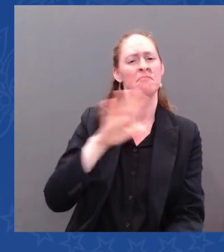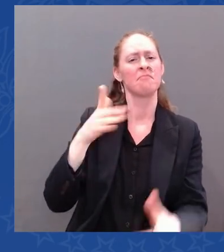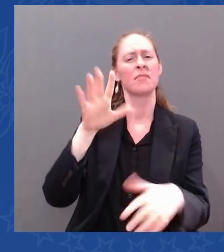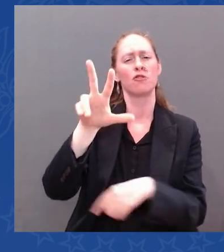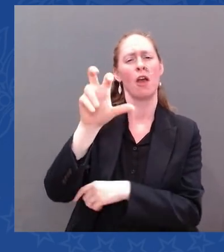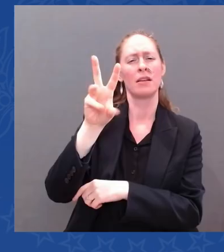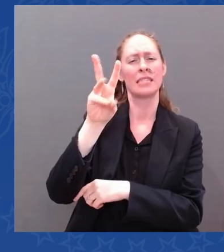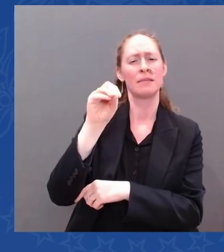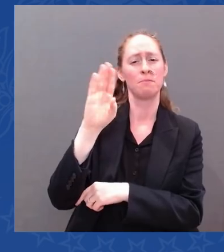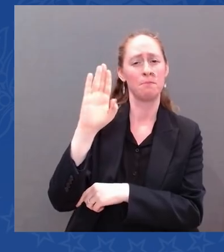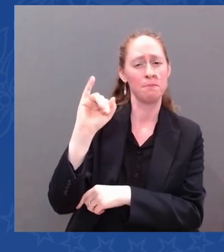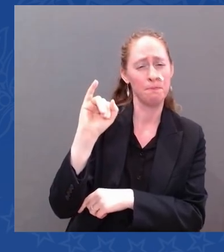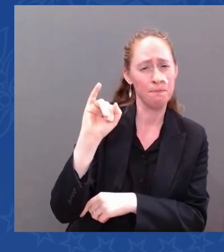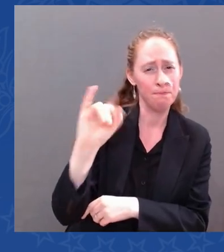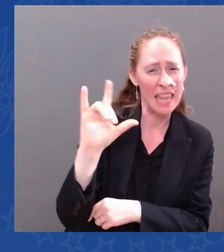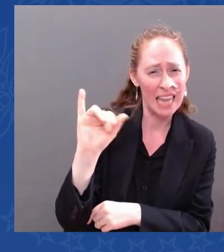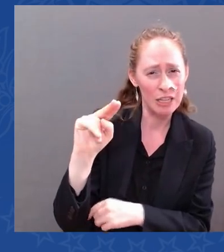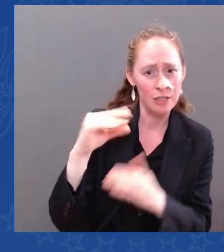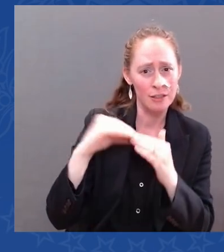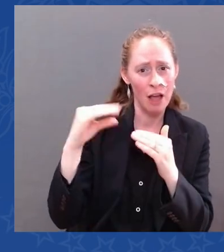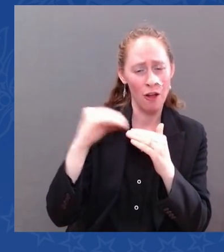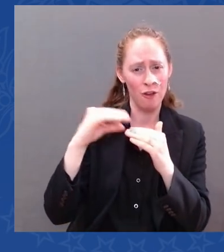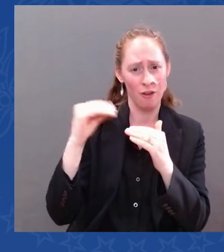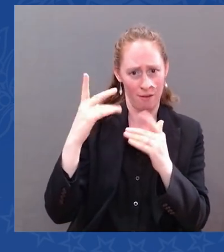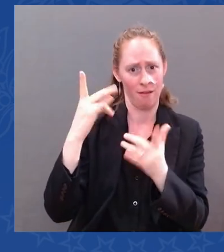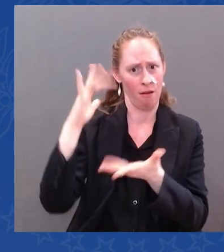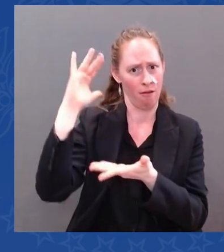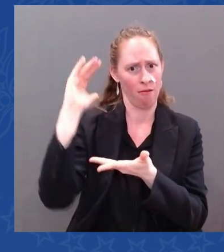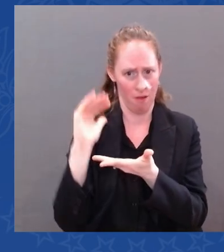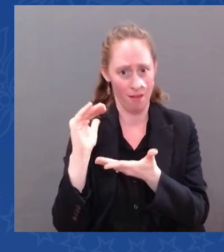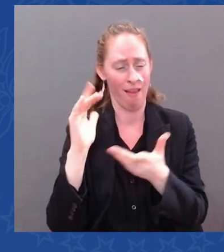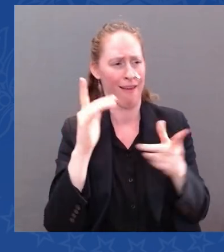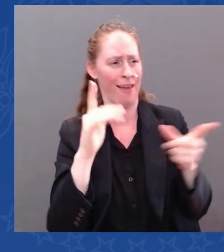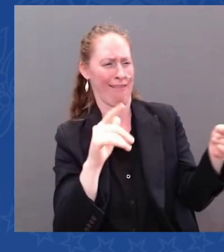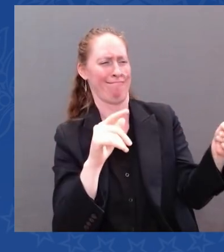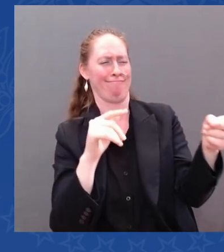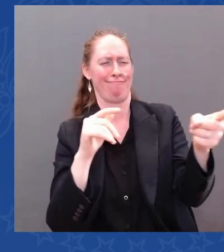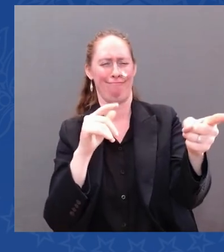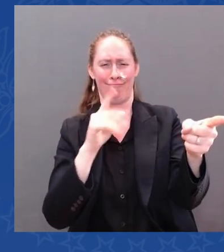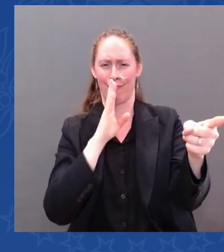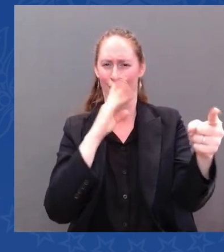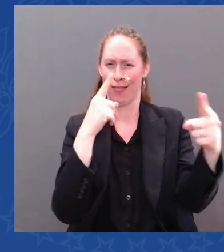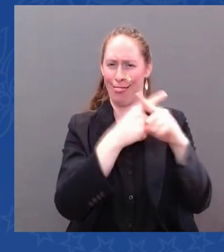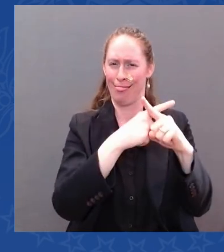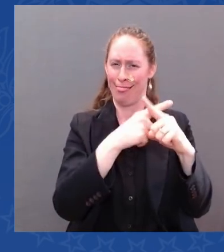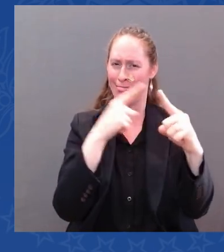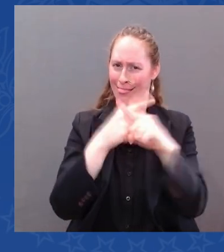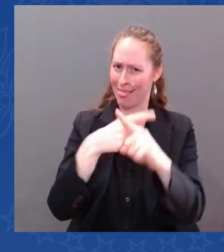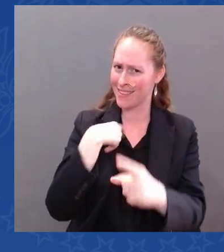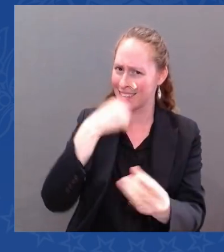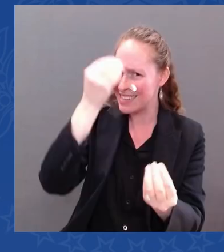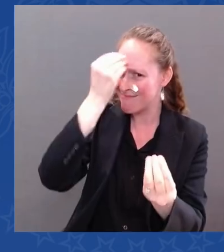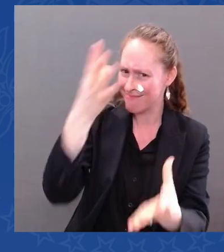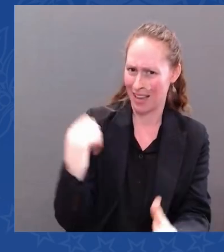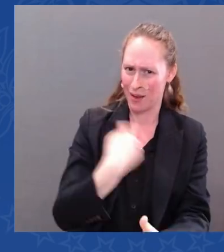And we're on track to reduce it by over $1 trillion this year. And that groundwork has positioned our economy